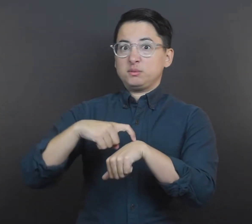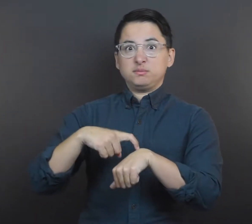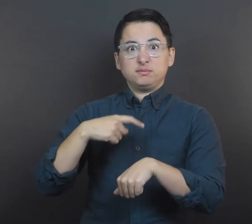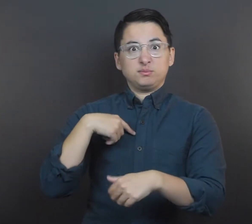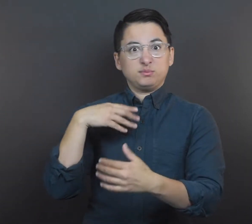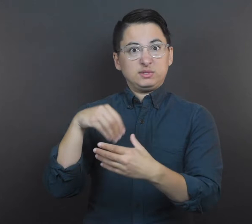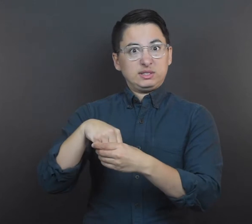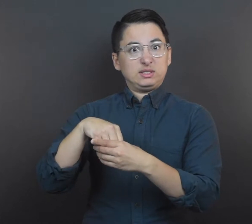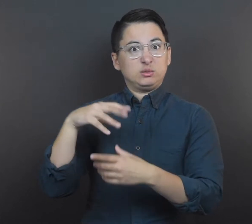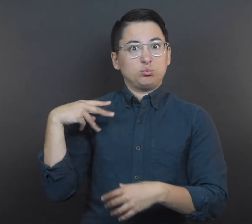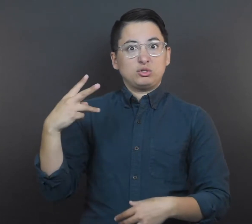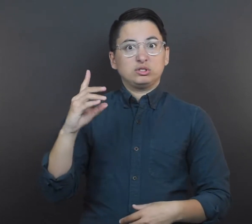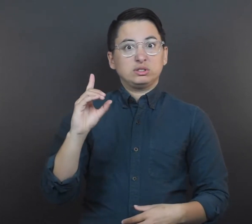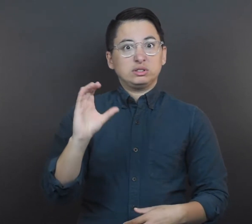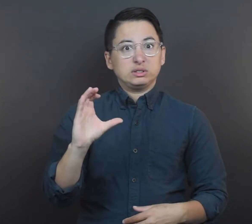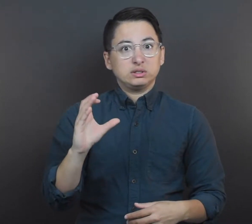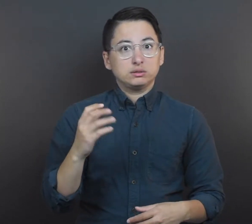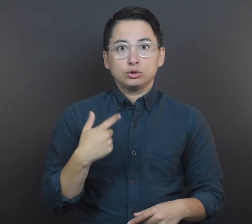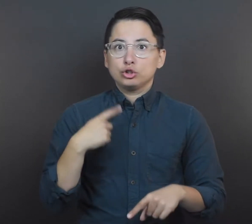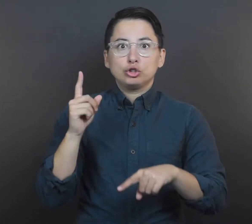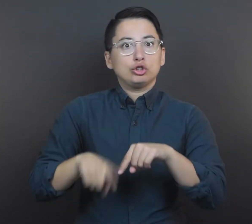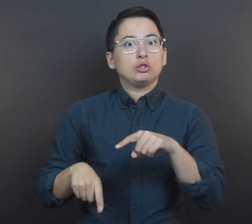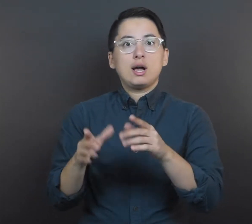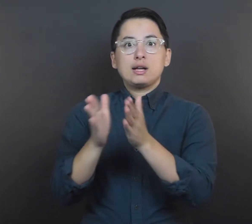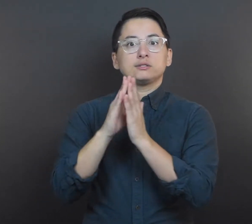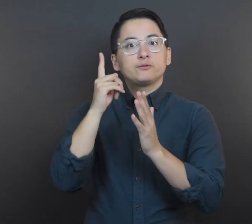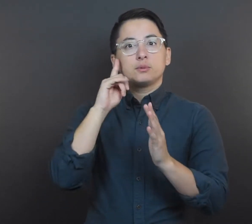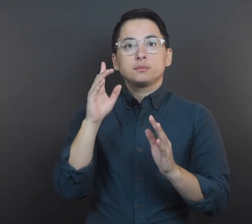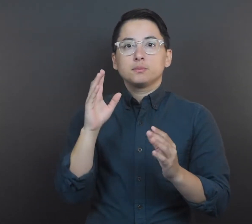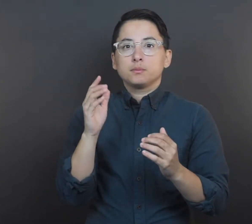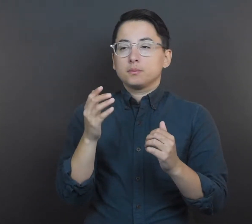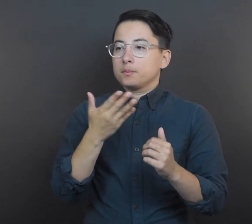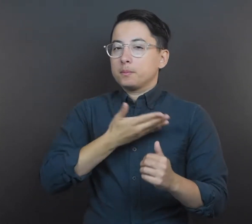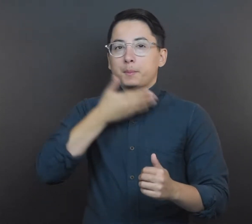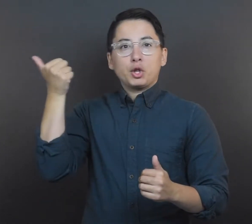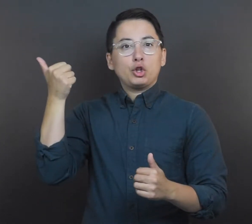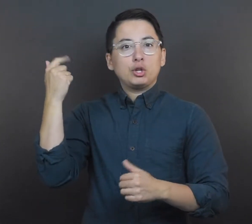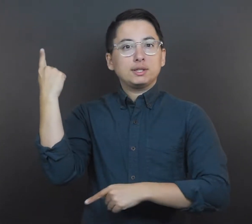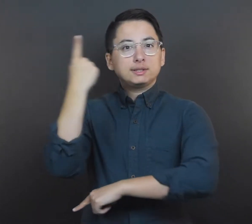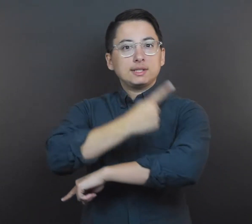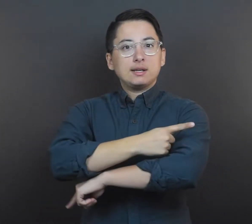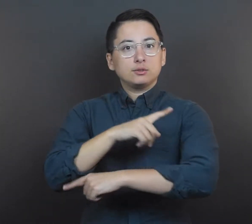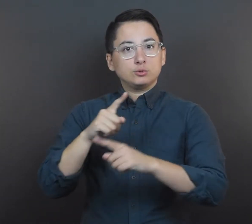It was my first time in Washington, D.C., and I couldn’t have asked for a more splendid